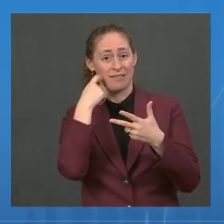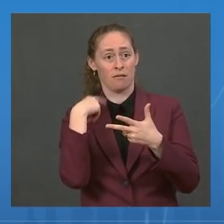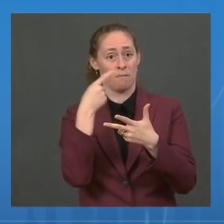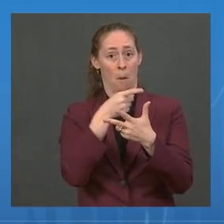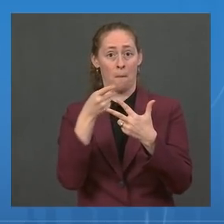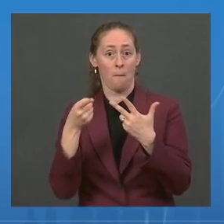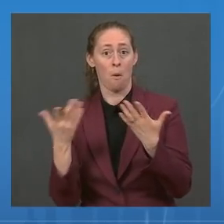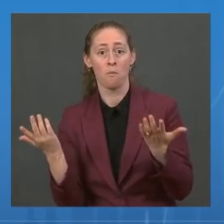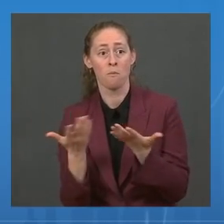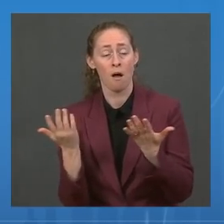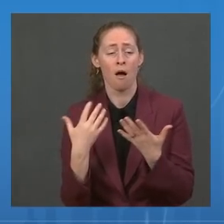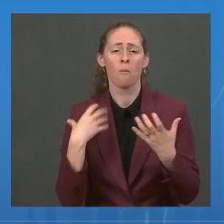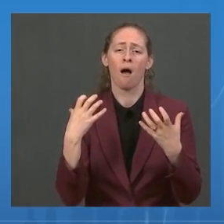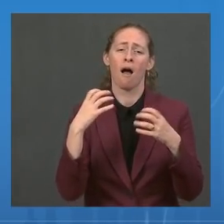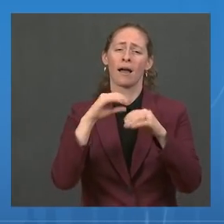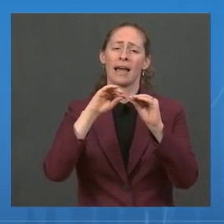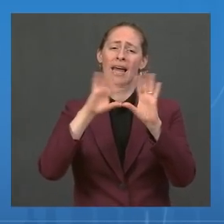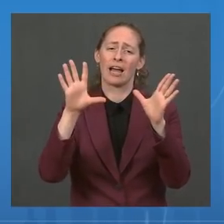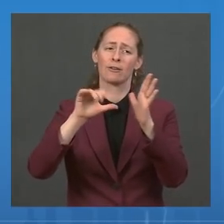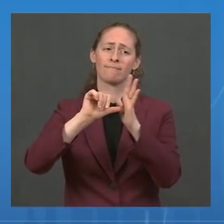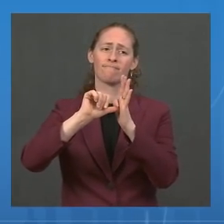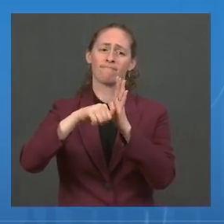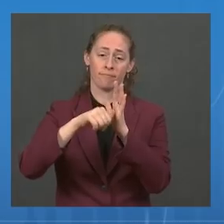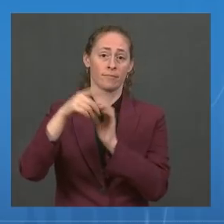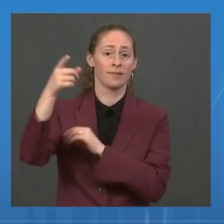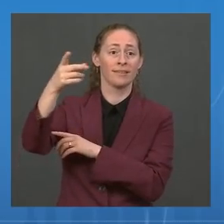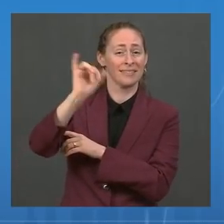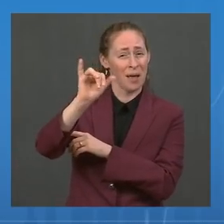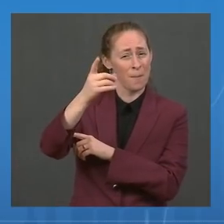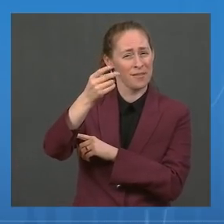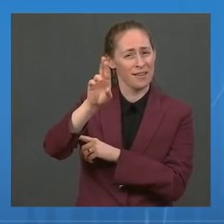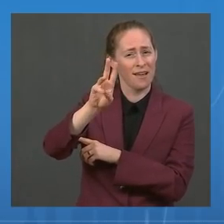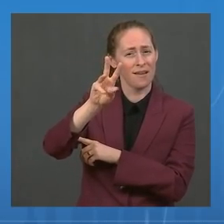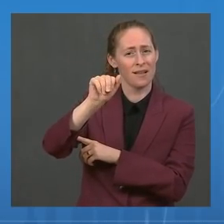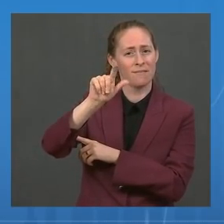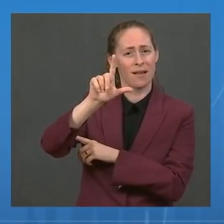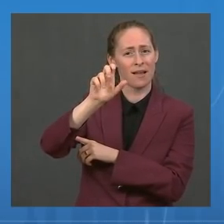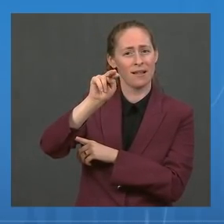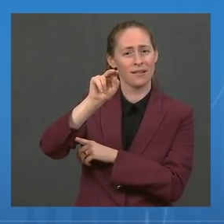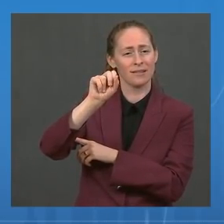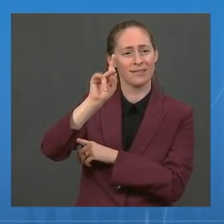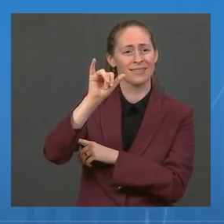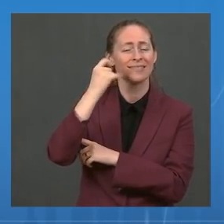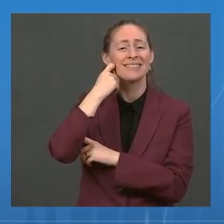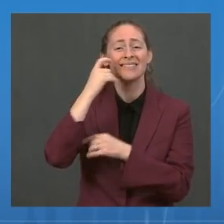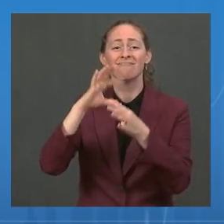are, as Dr. Walensky said so cogently: Get vaccinated.